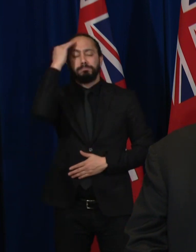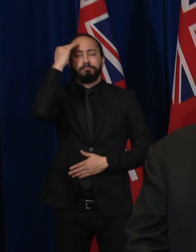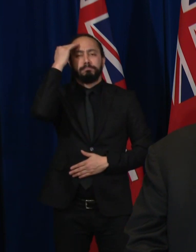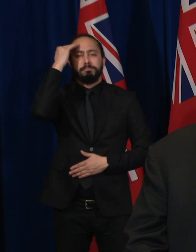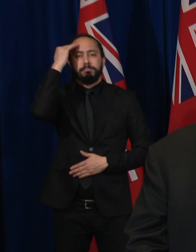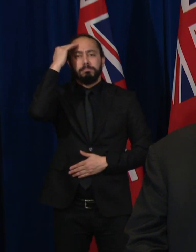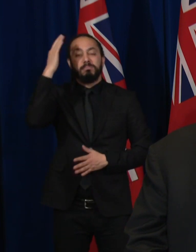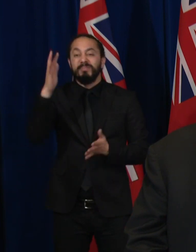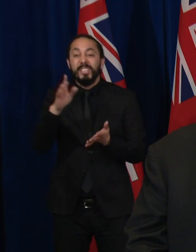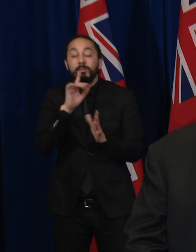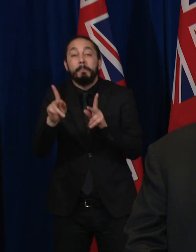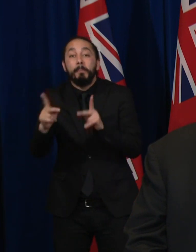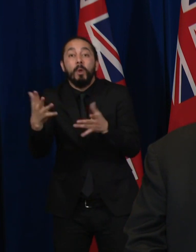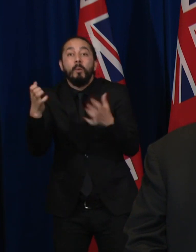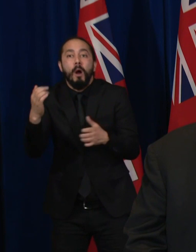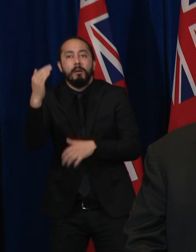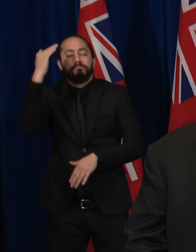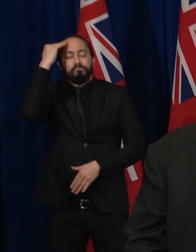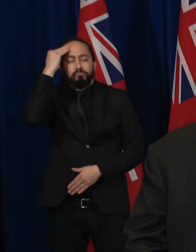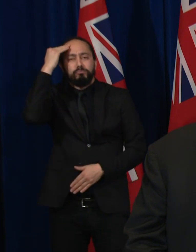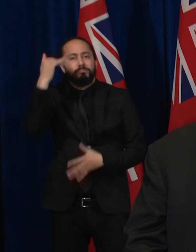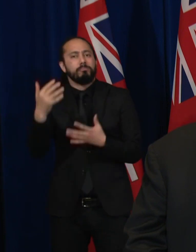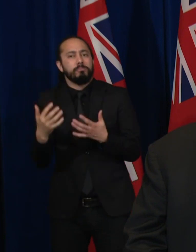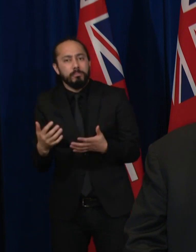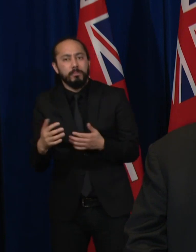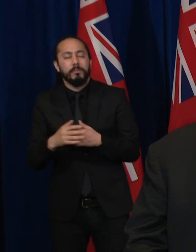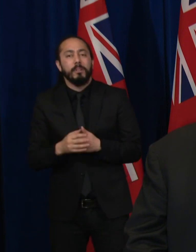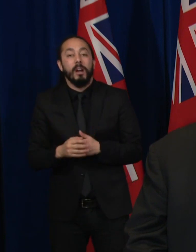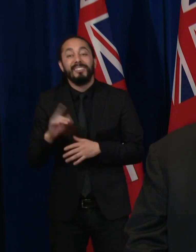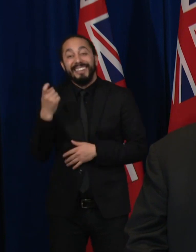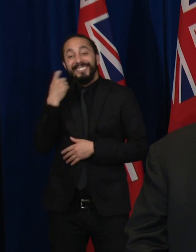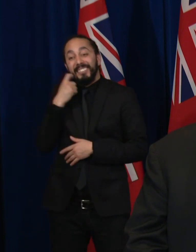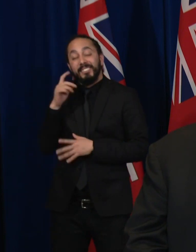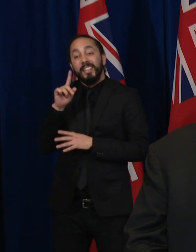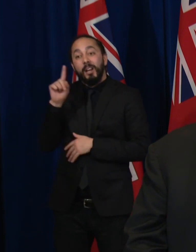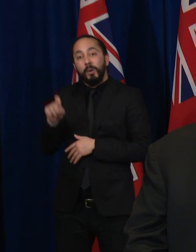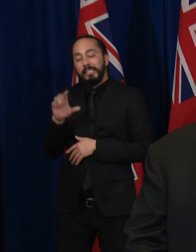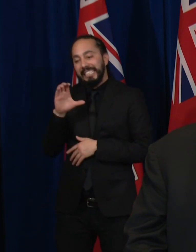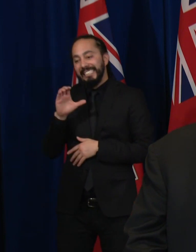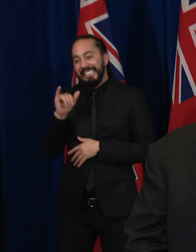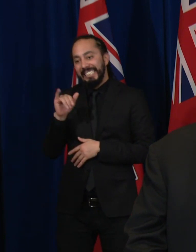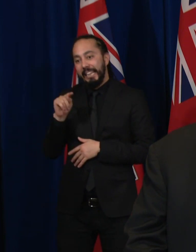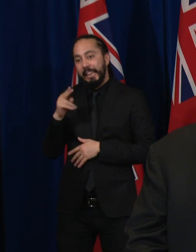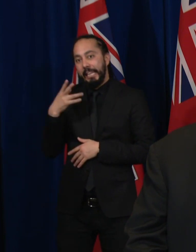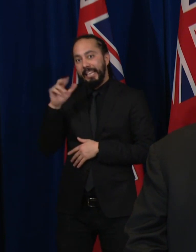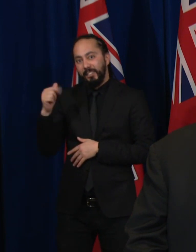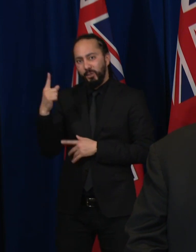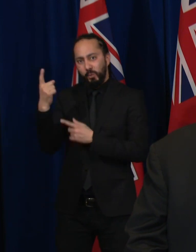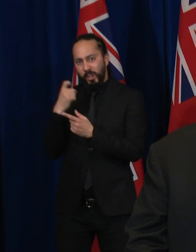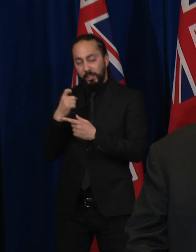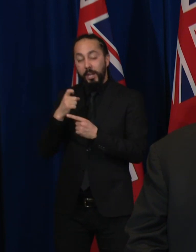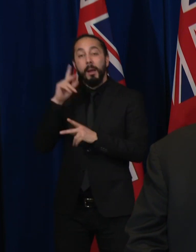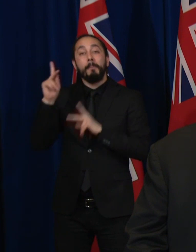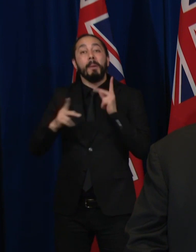back to Cynthia's question earlier on. People want certainty in life, and we're doing everything we can to make